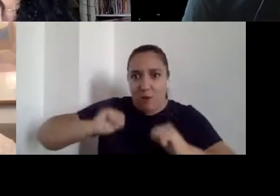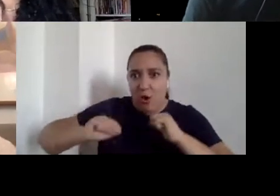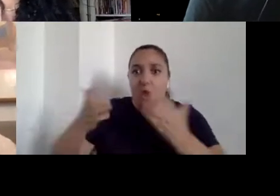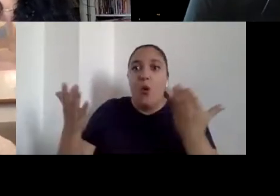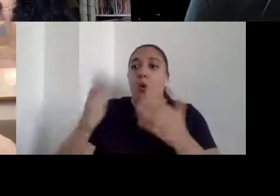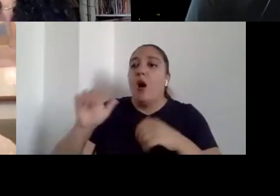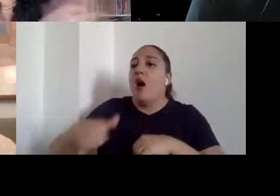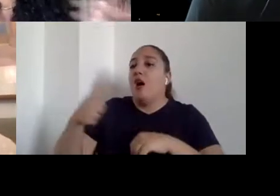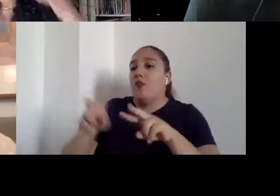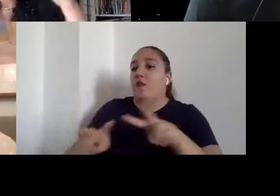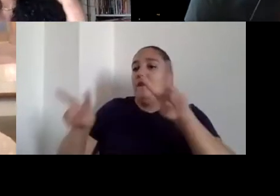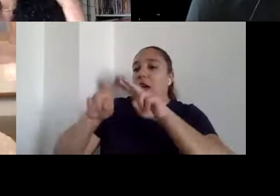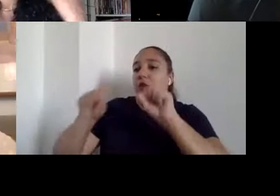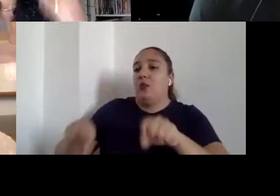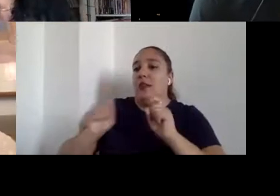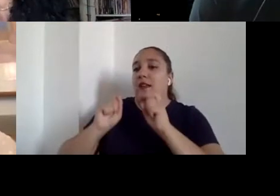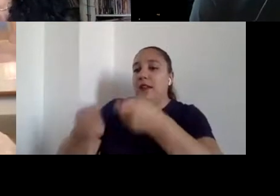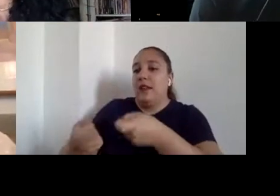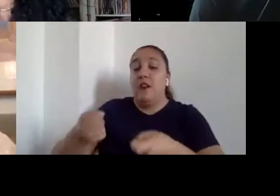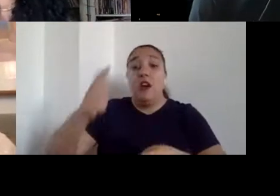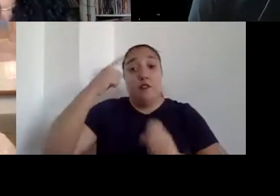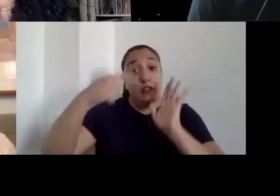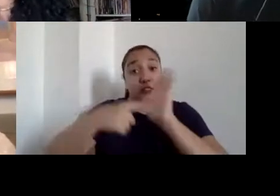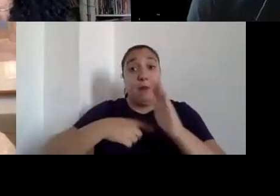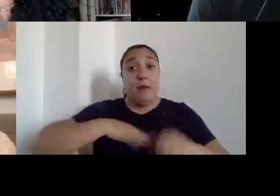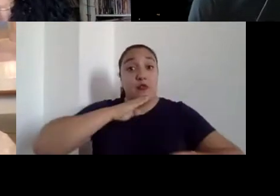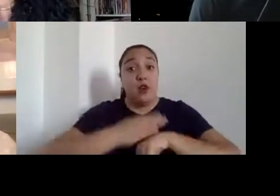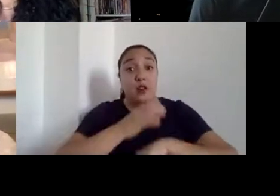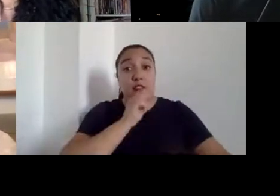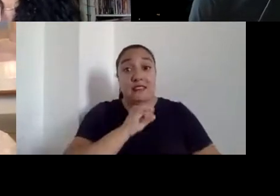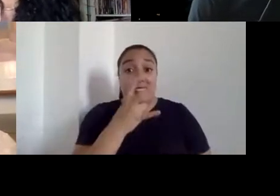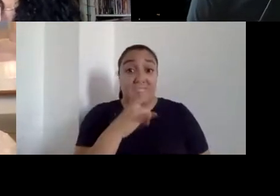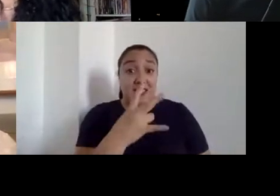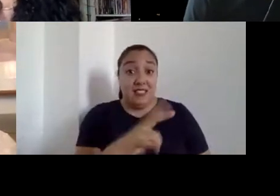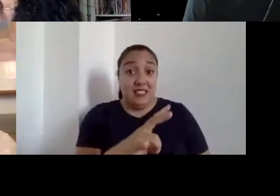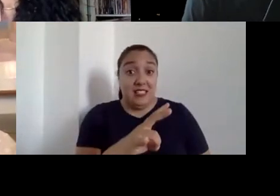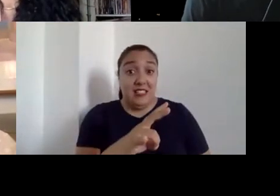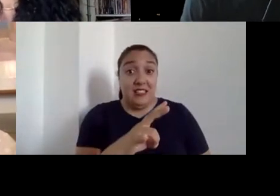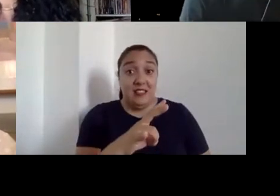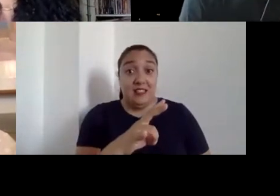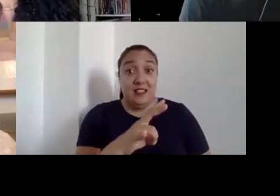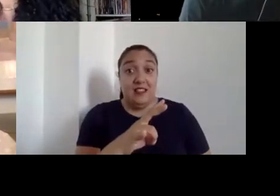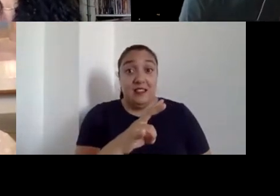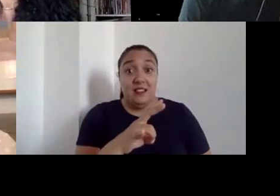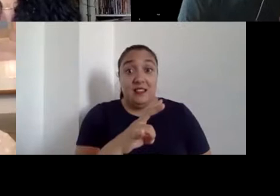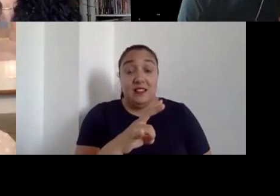give? My daughter who just turned 17 was a big Andrew Yang fan not to talk about politics